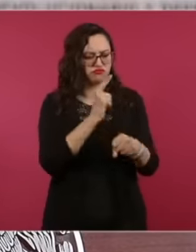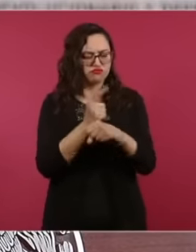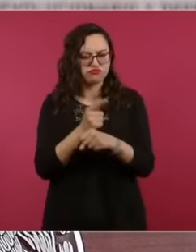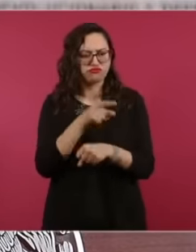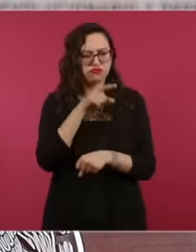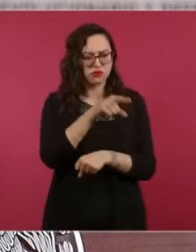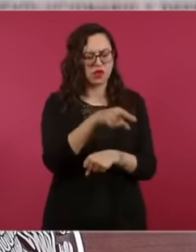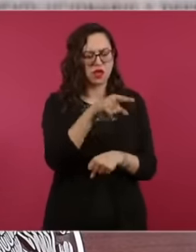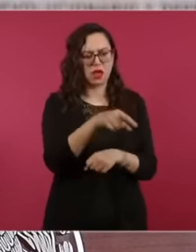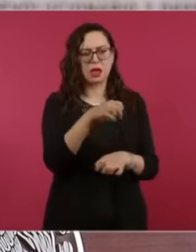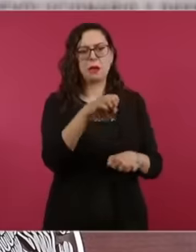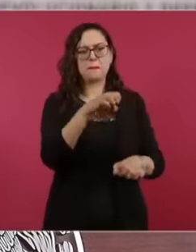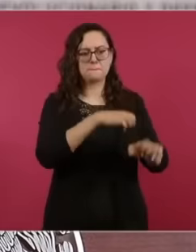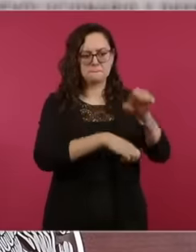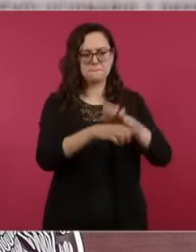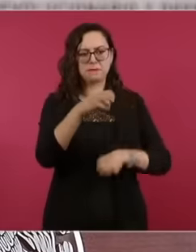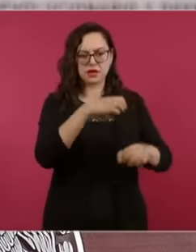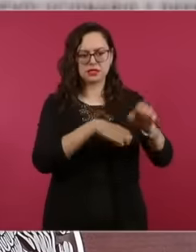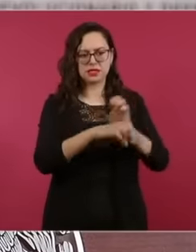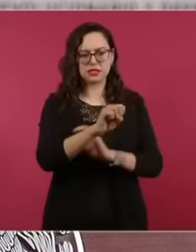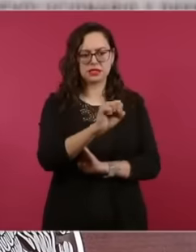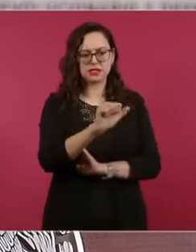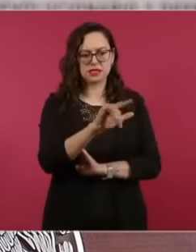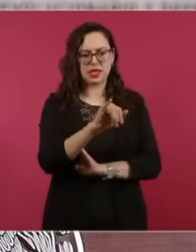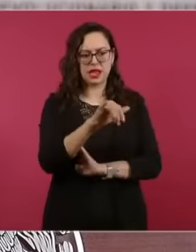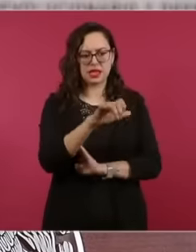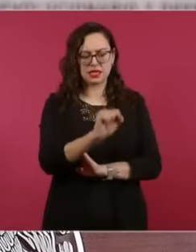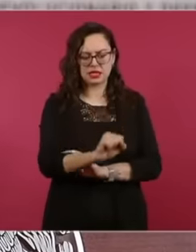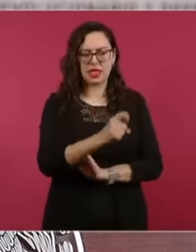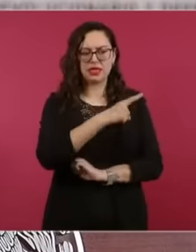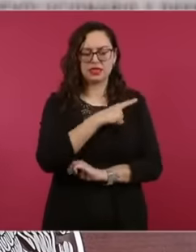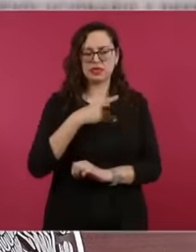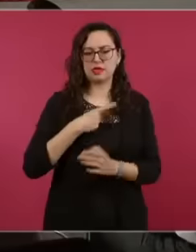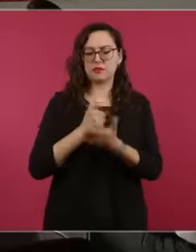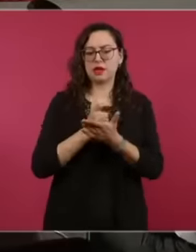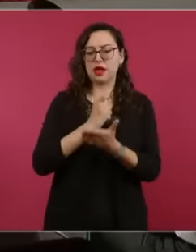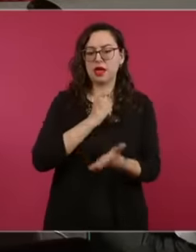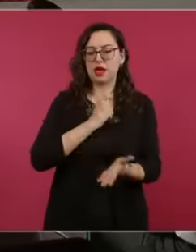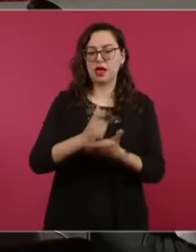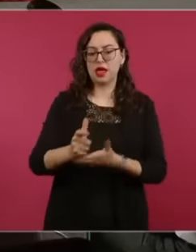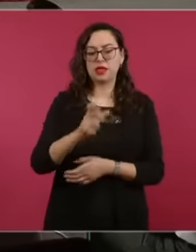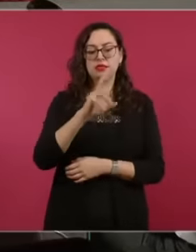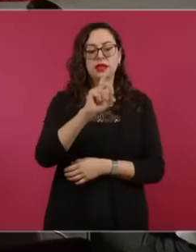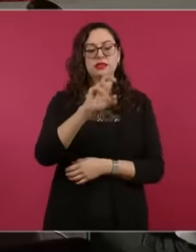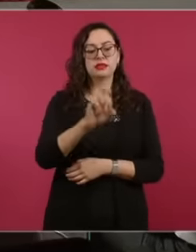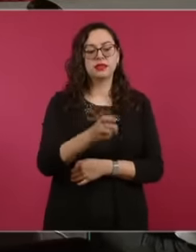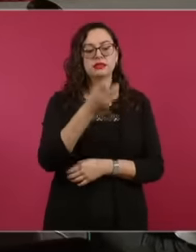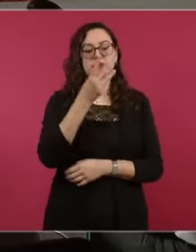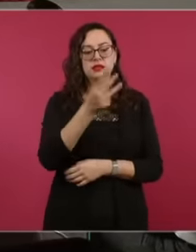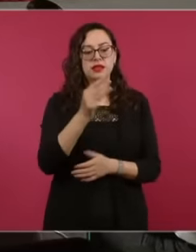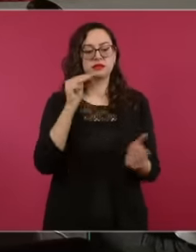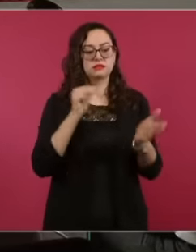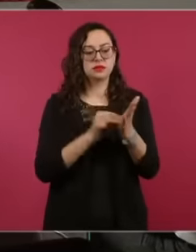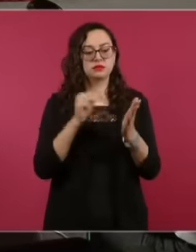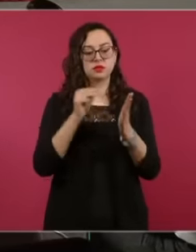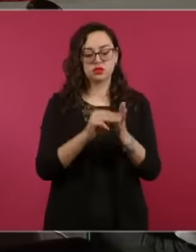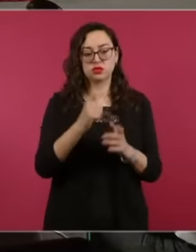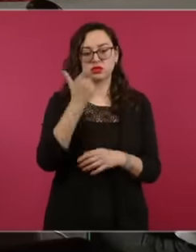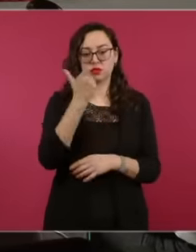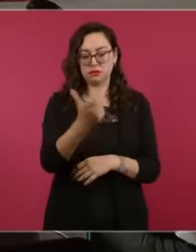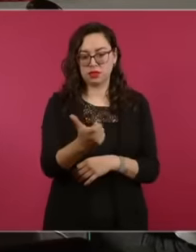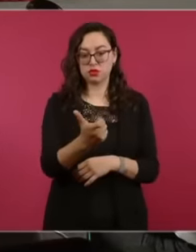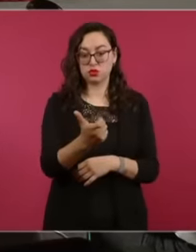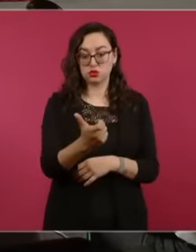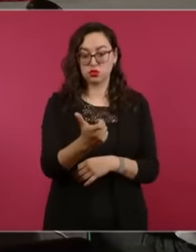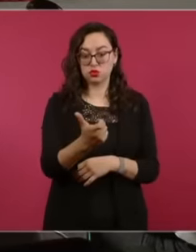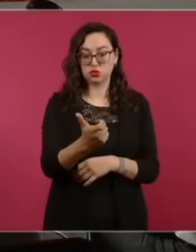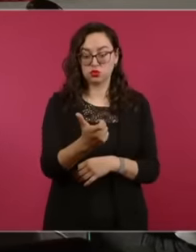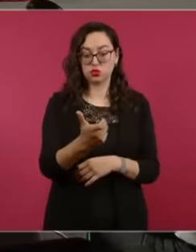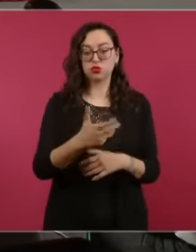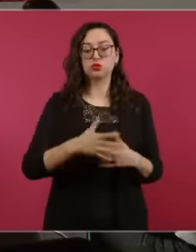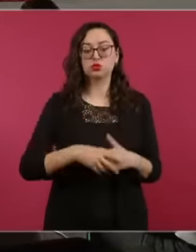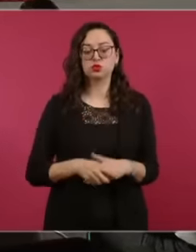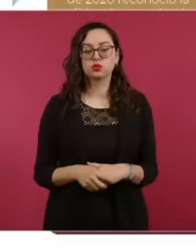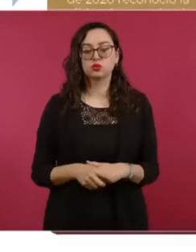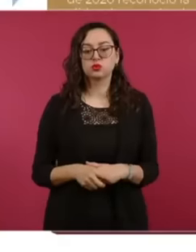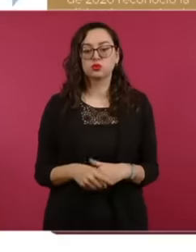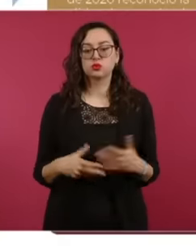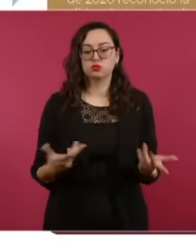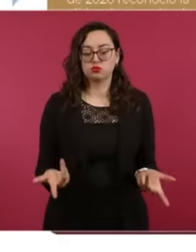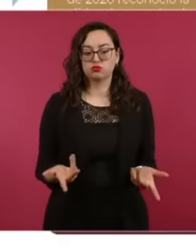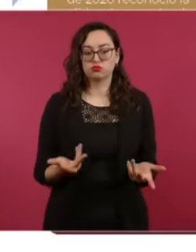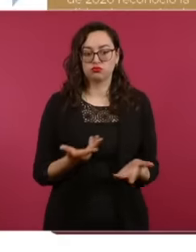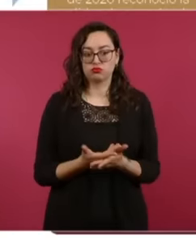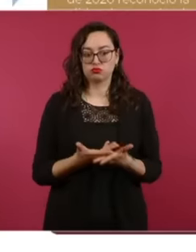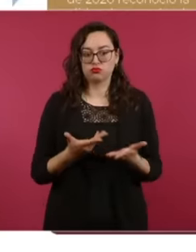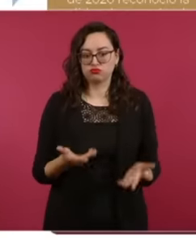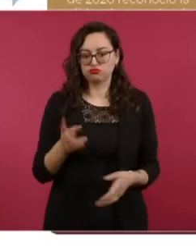business group owed close to 33,000 million pesos which are currently disputed in seven